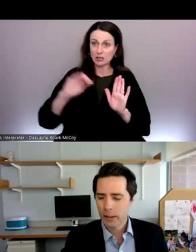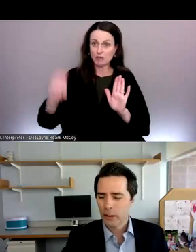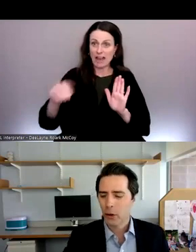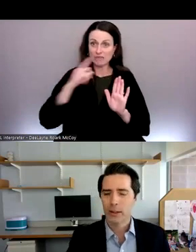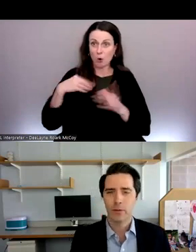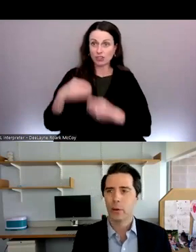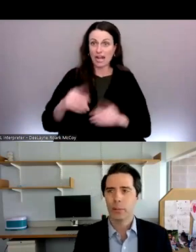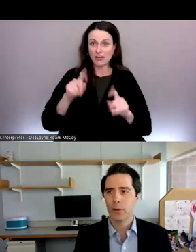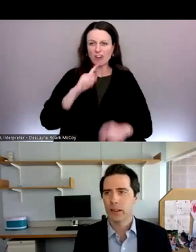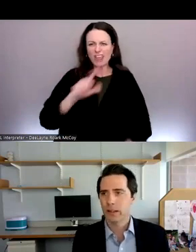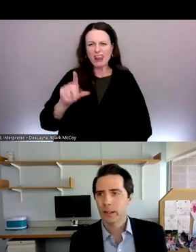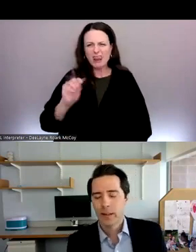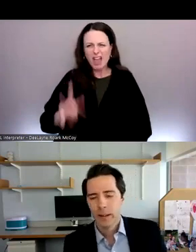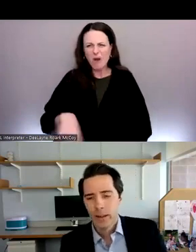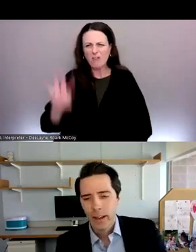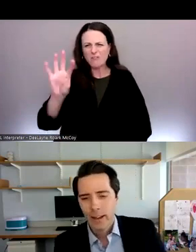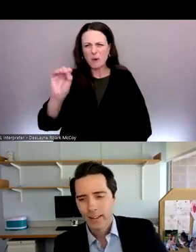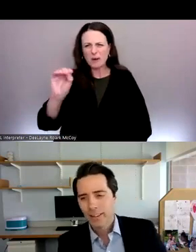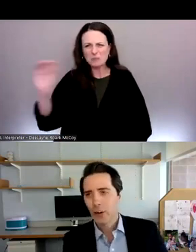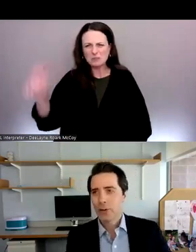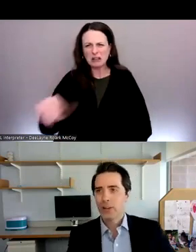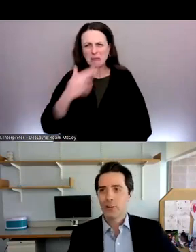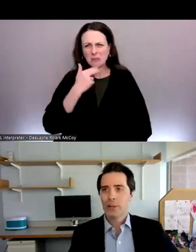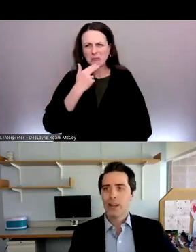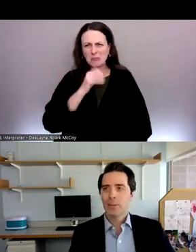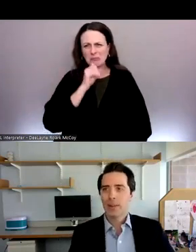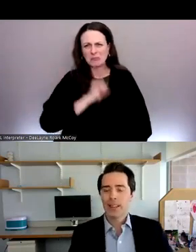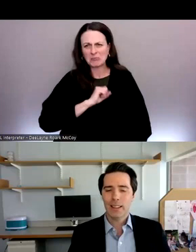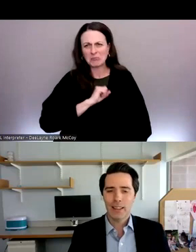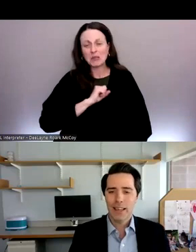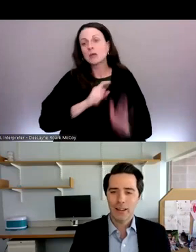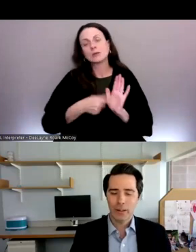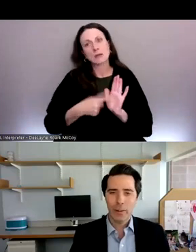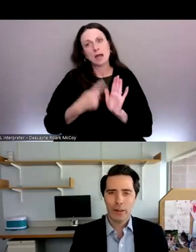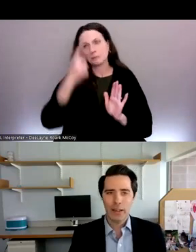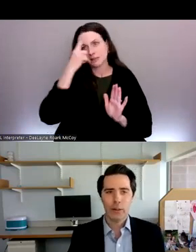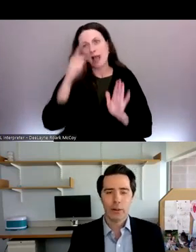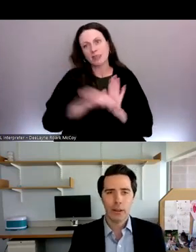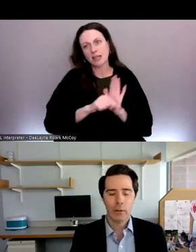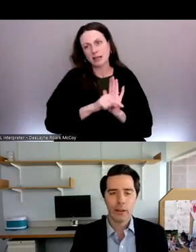really low it's 40 percent and you know sometimes I'm thinking kind